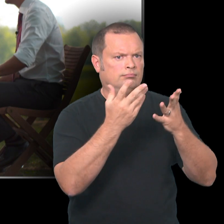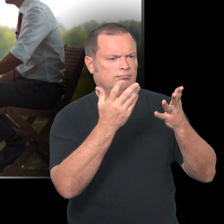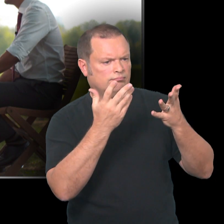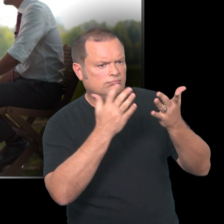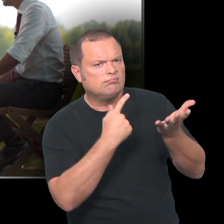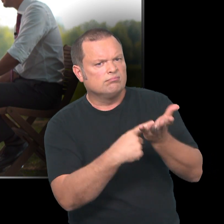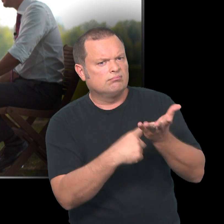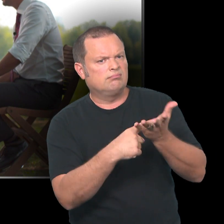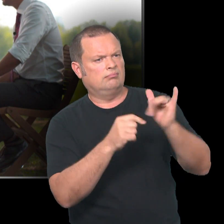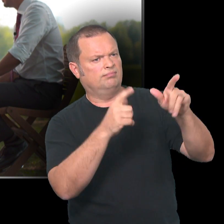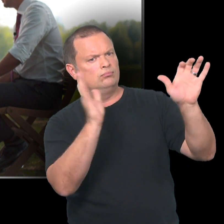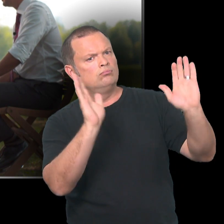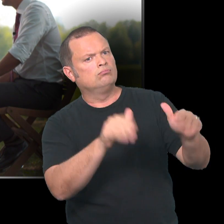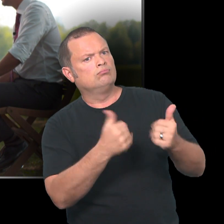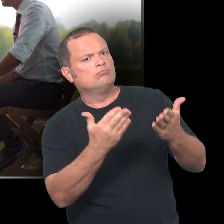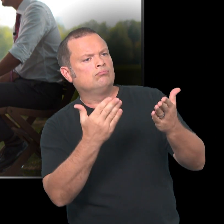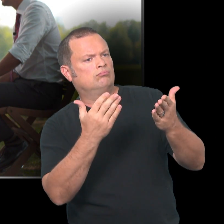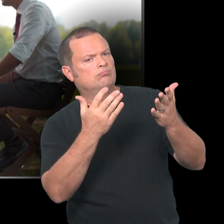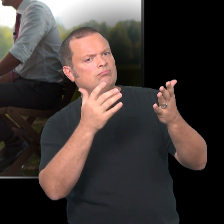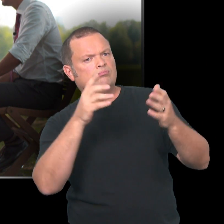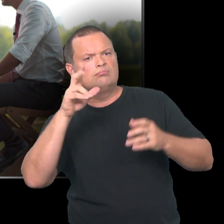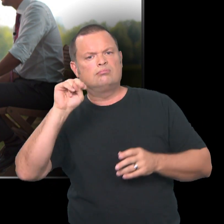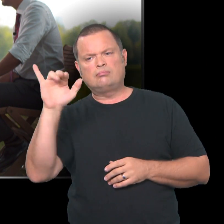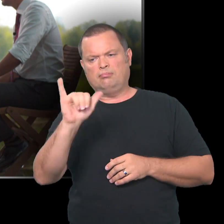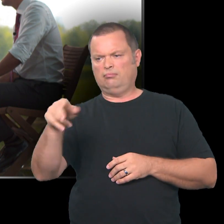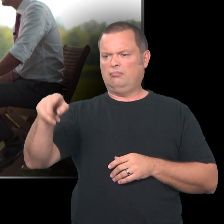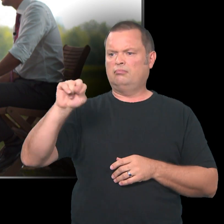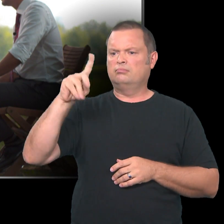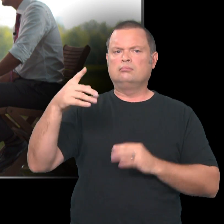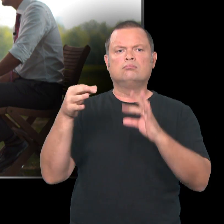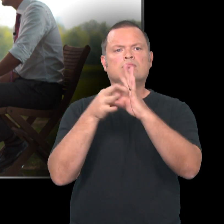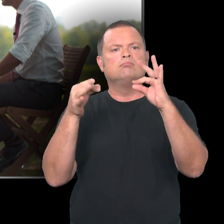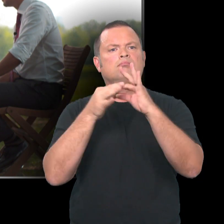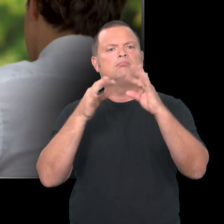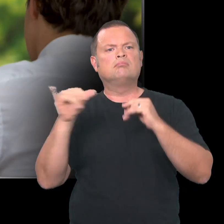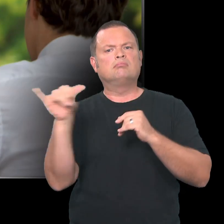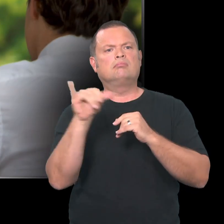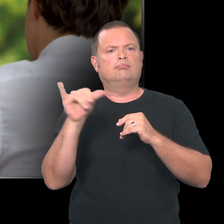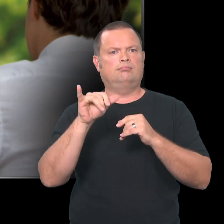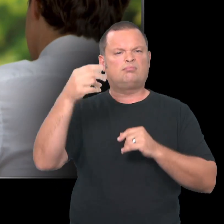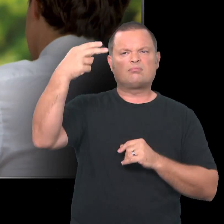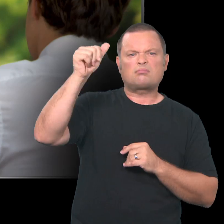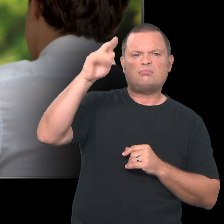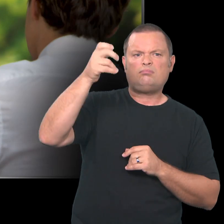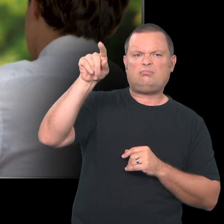You have raised the issue, as has Mr. Mulcair,